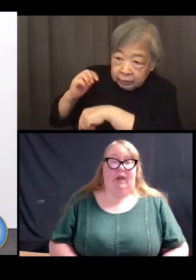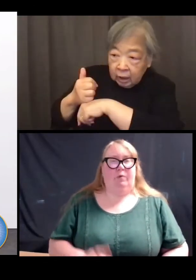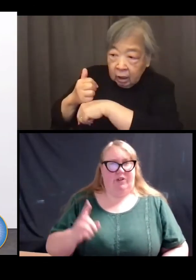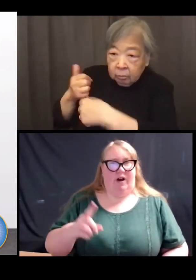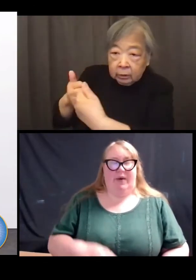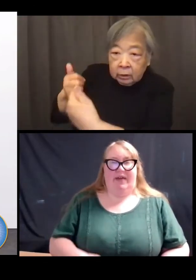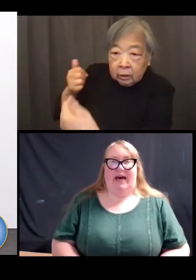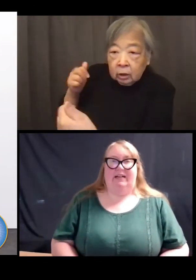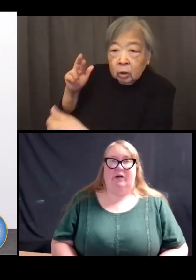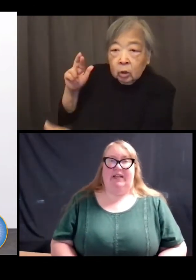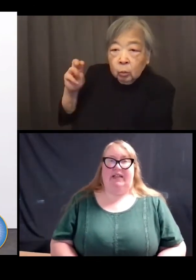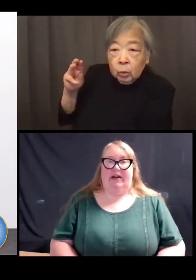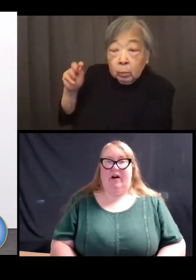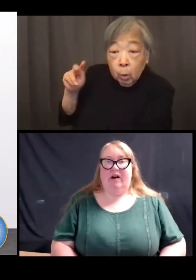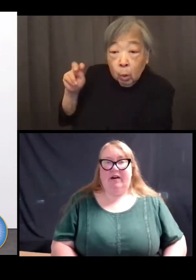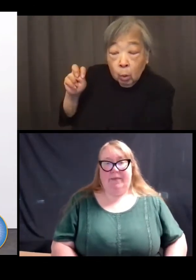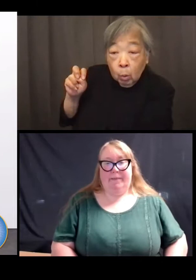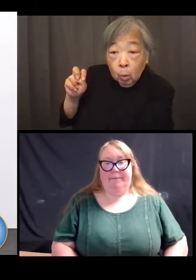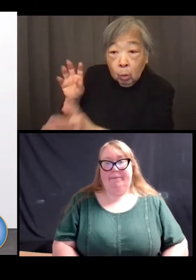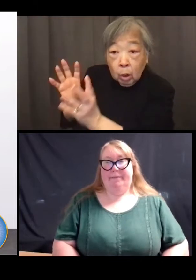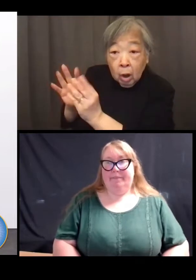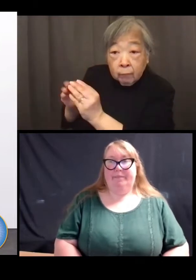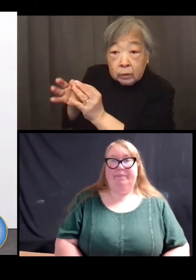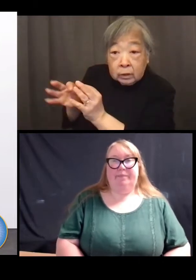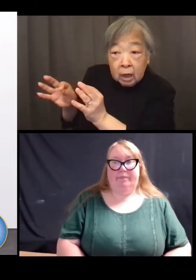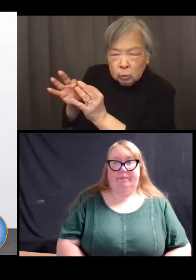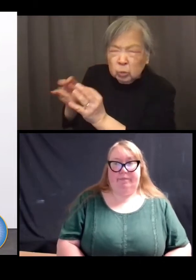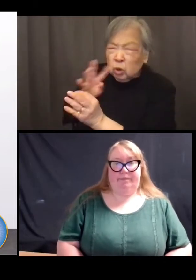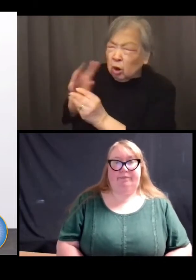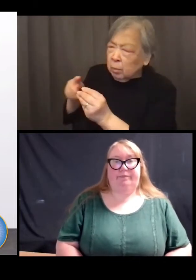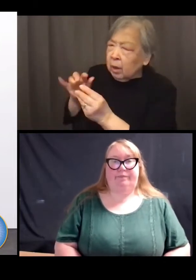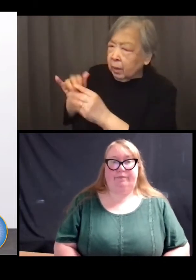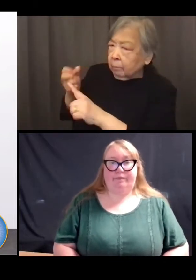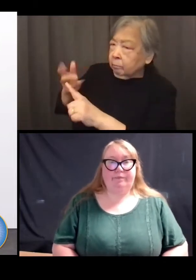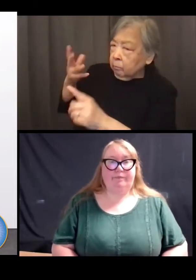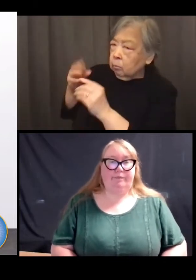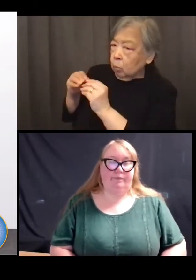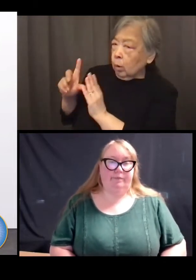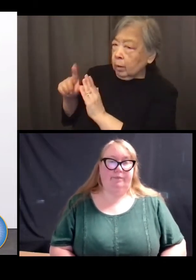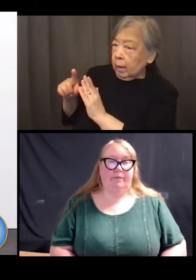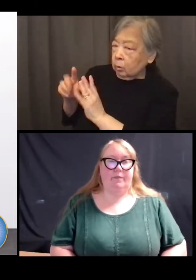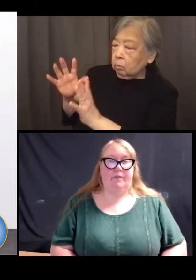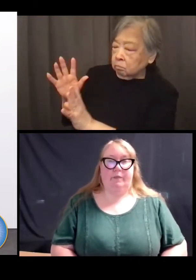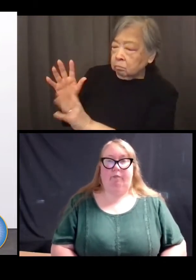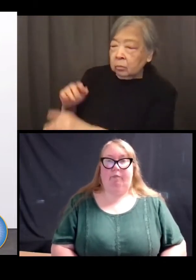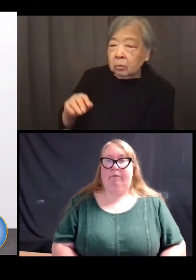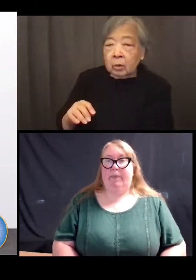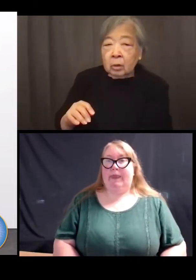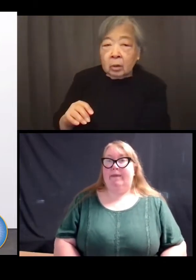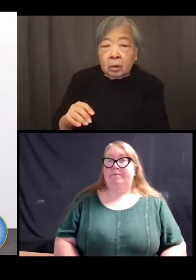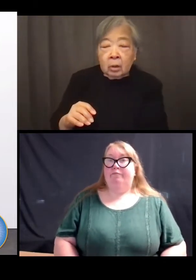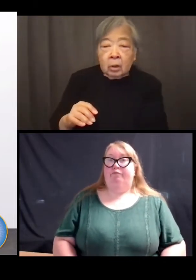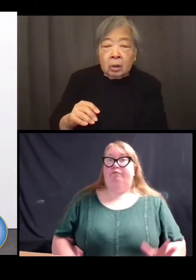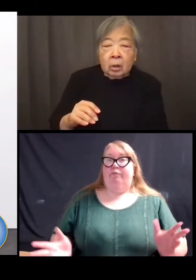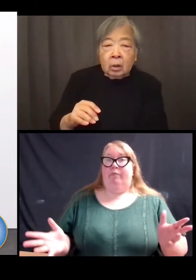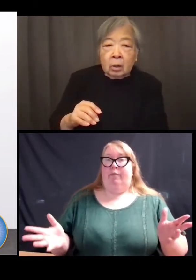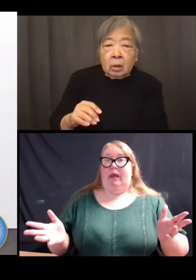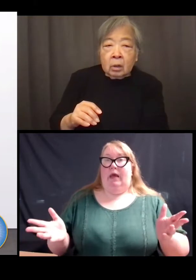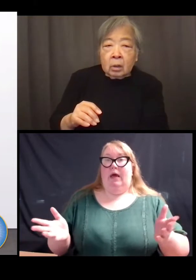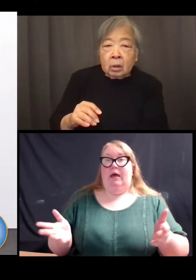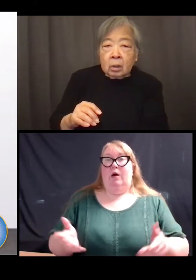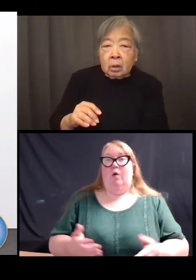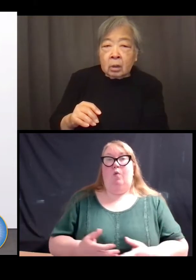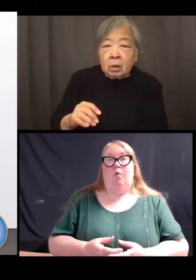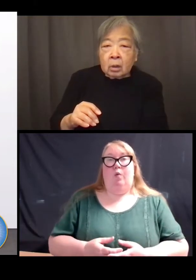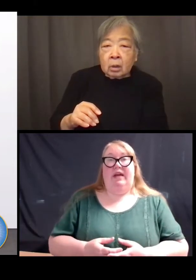We will talk about that a little bit later